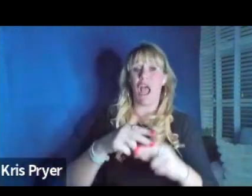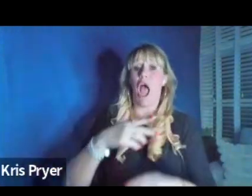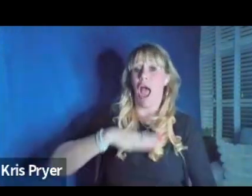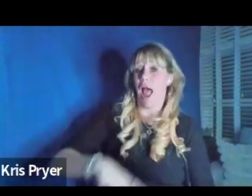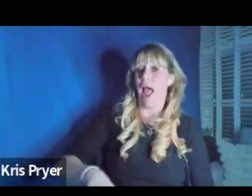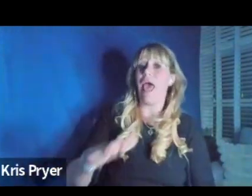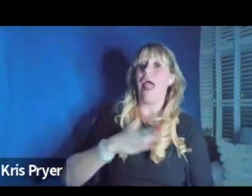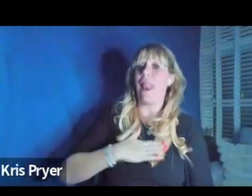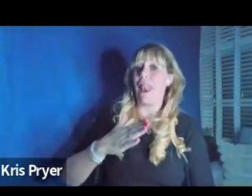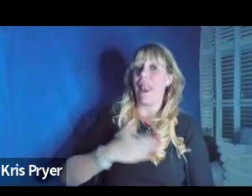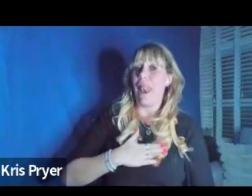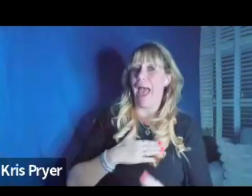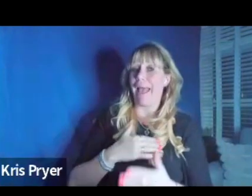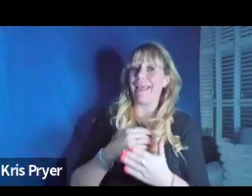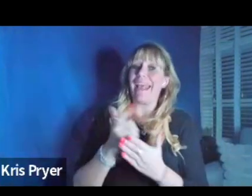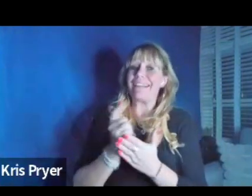Yeah!